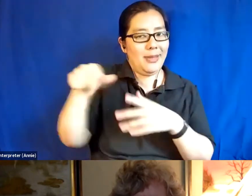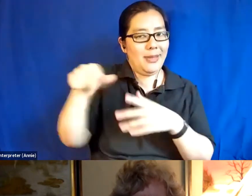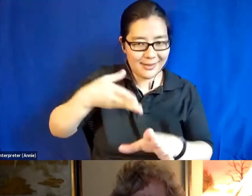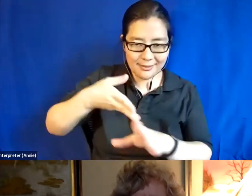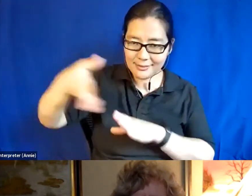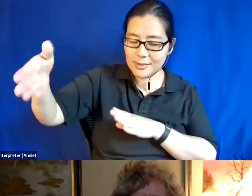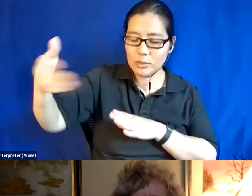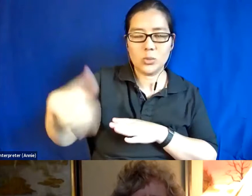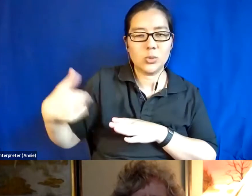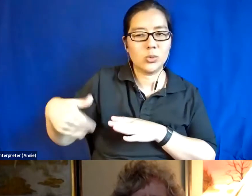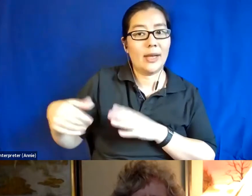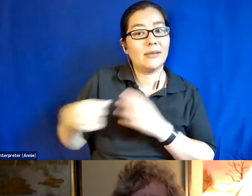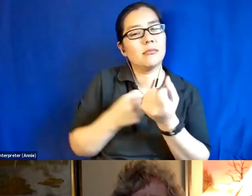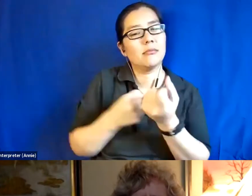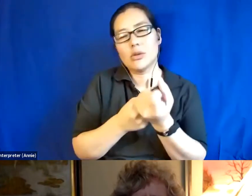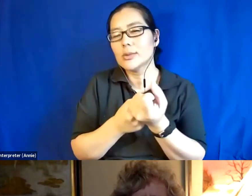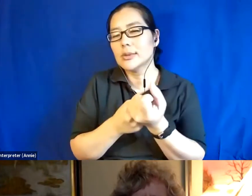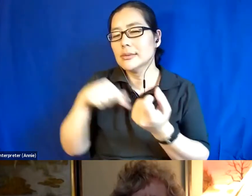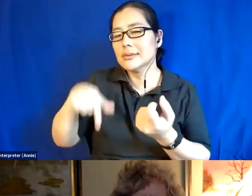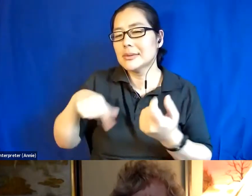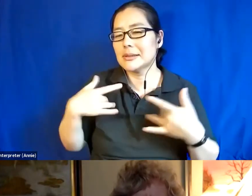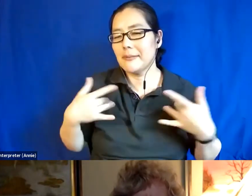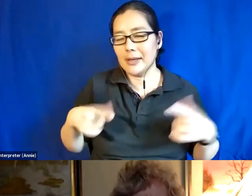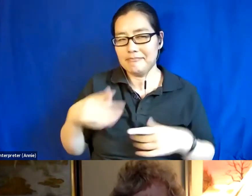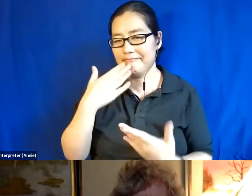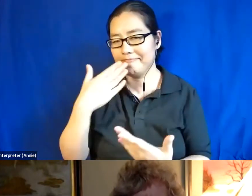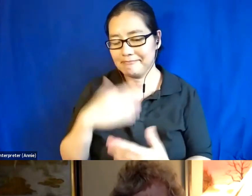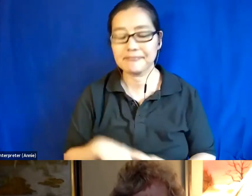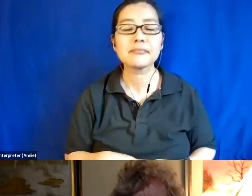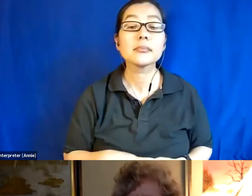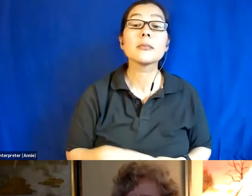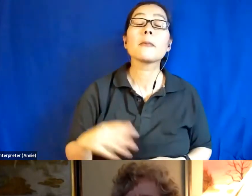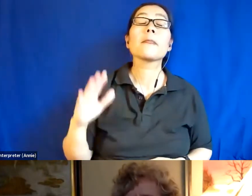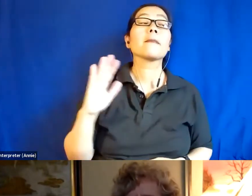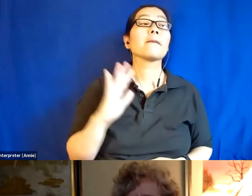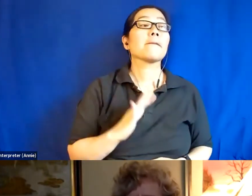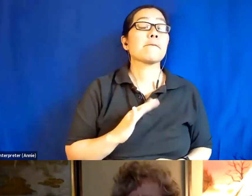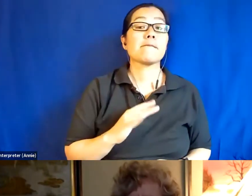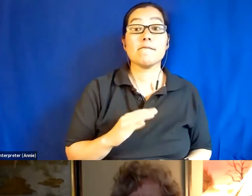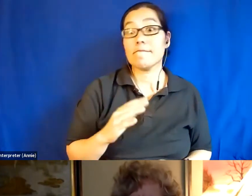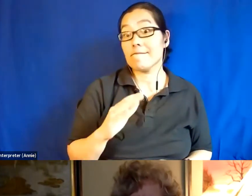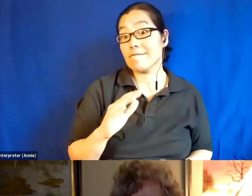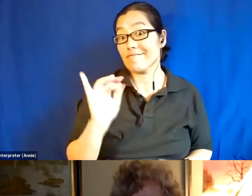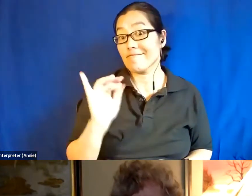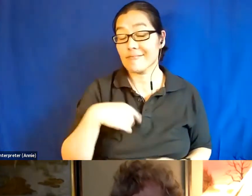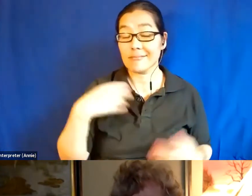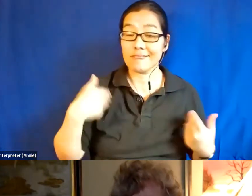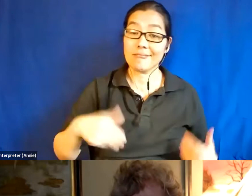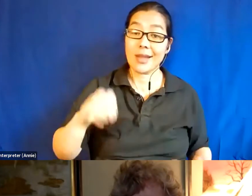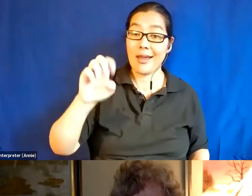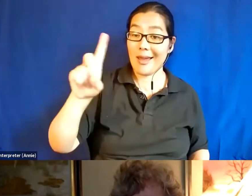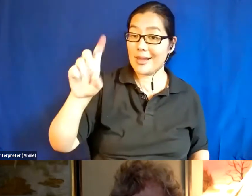sponsoring this event. Thanks. Yeah. Ed Summers. I am blind as well.